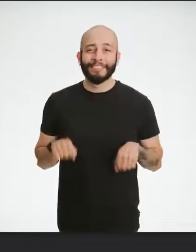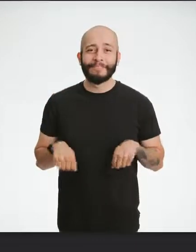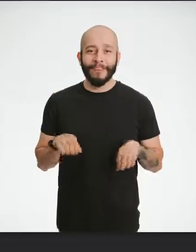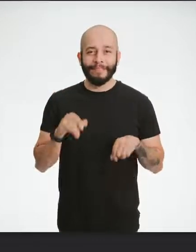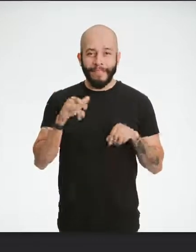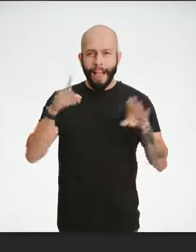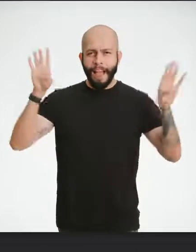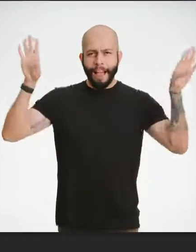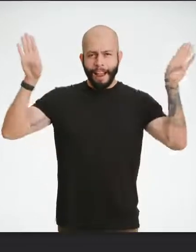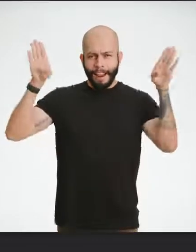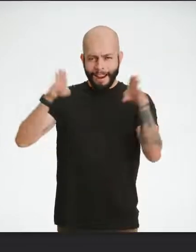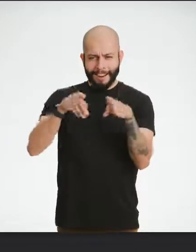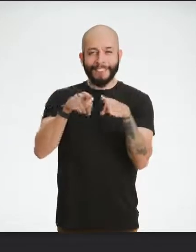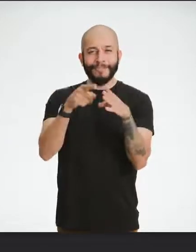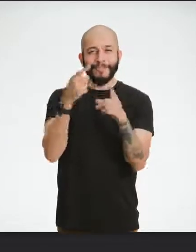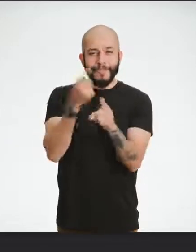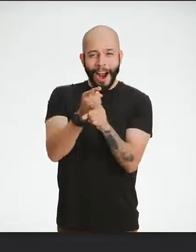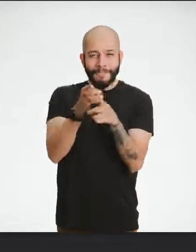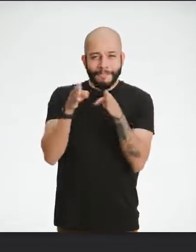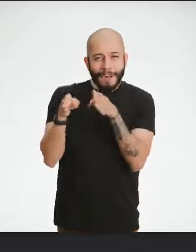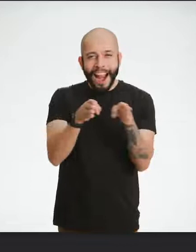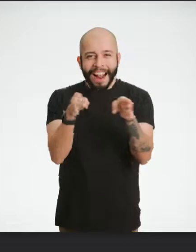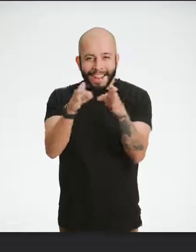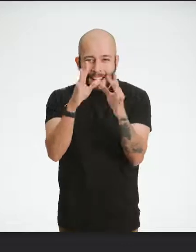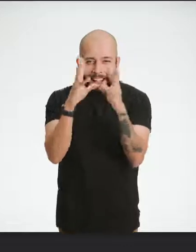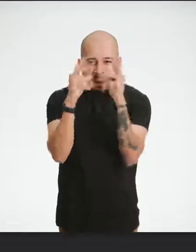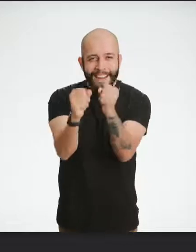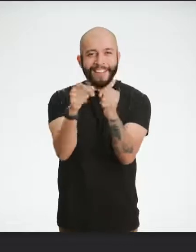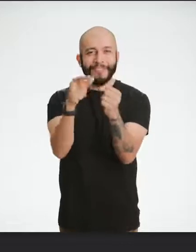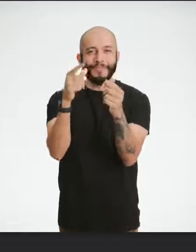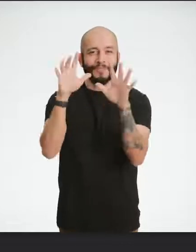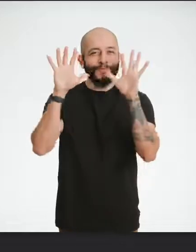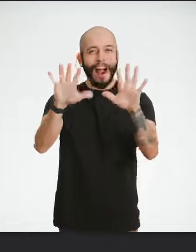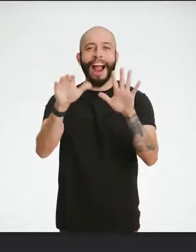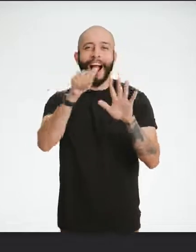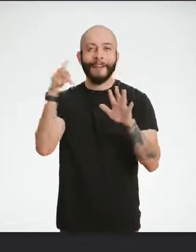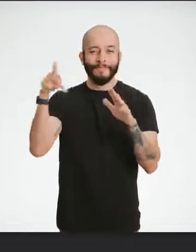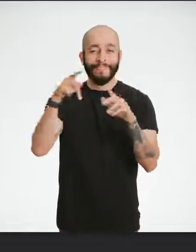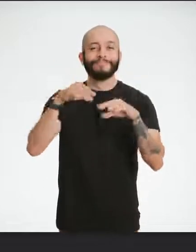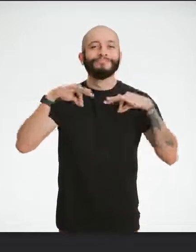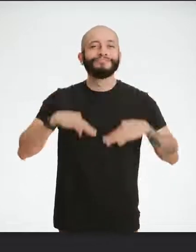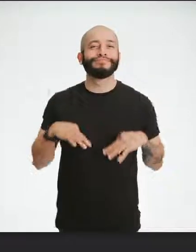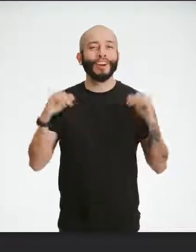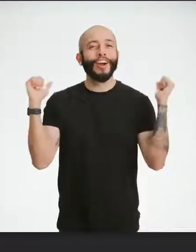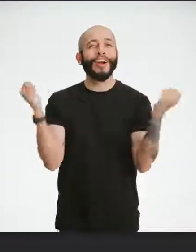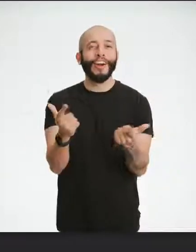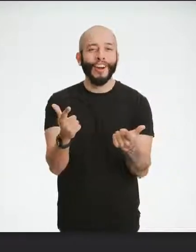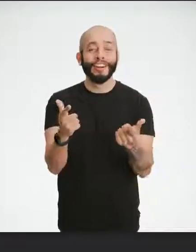Now, getting that right shortens the path to building a great app, and it benefits everyone.